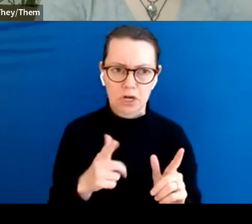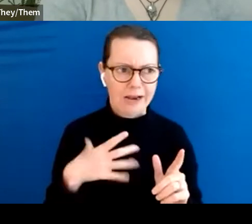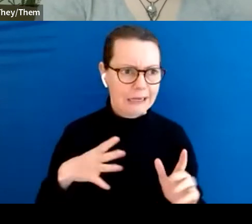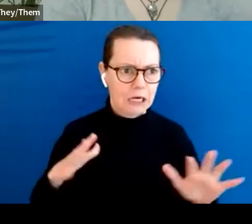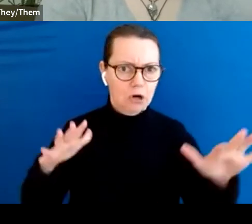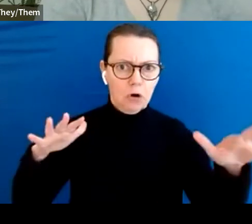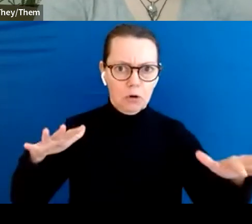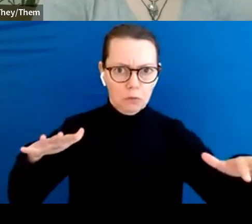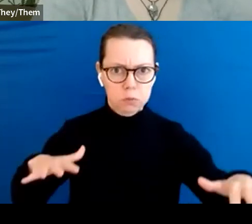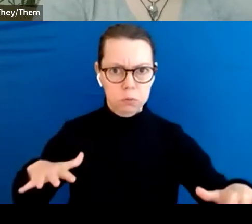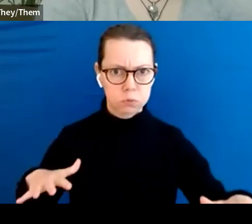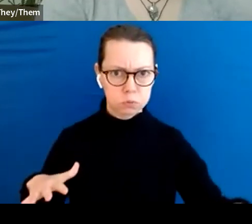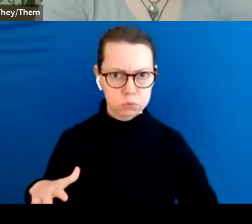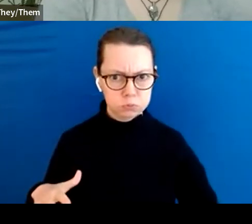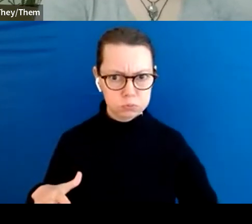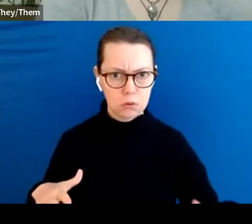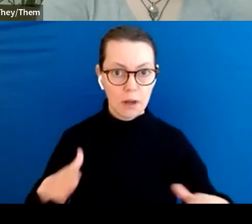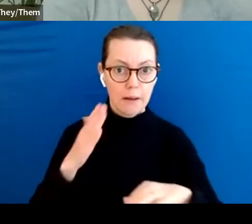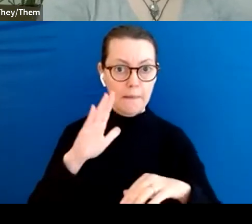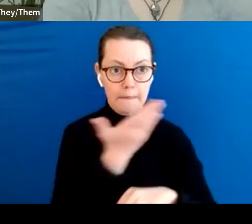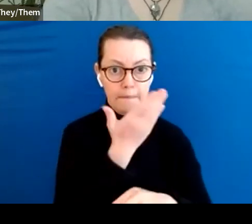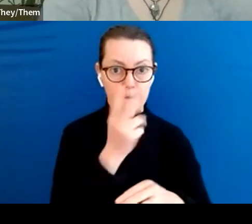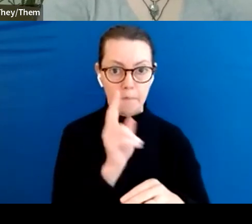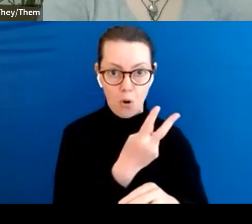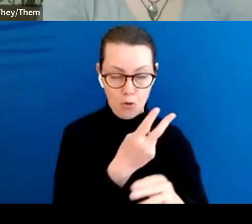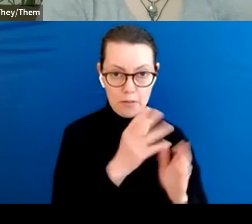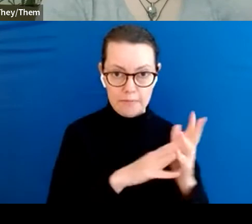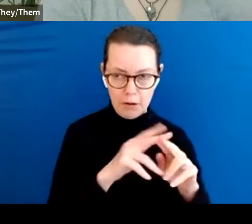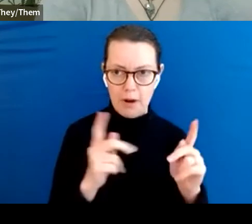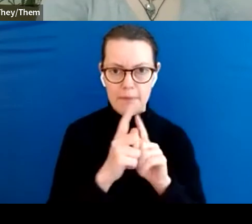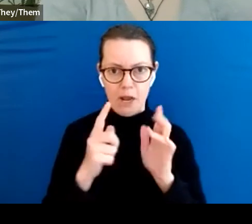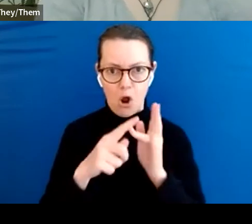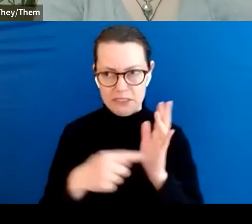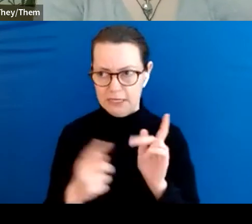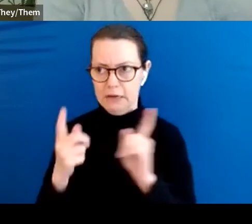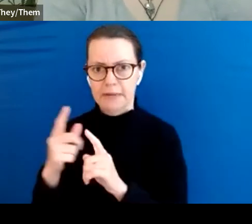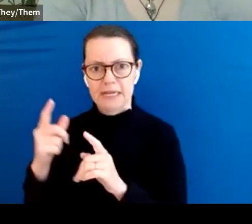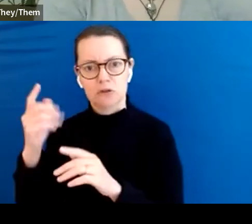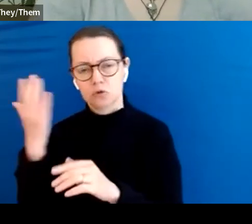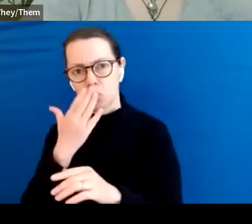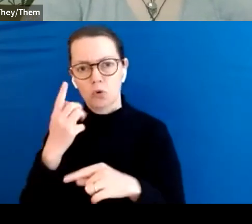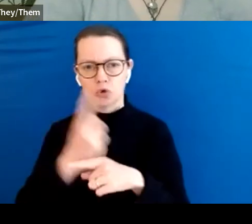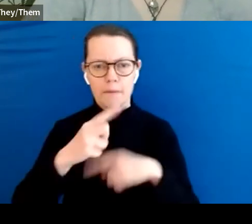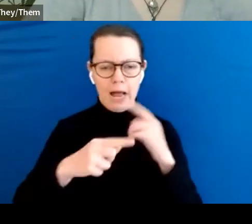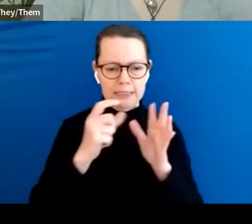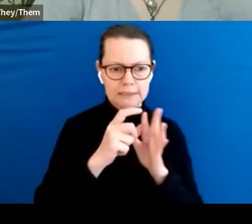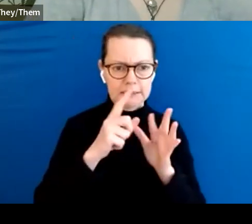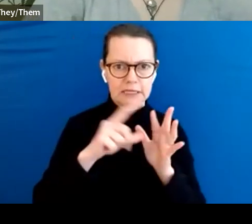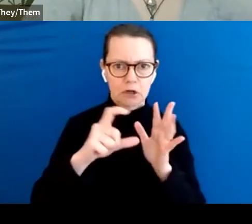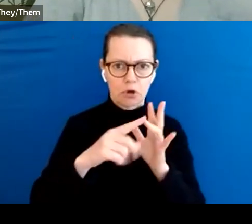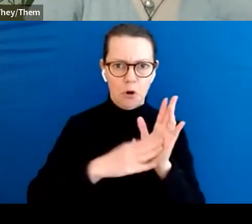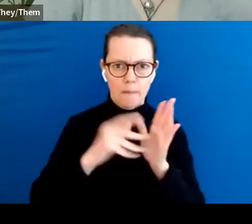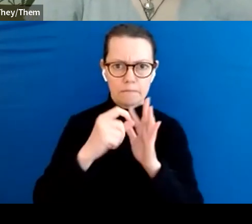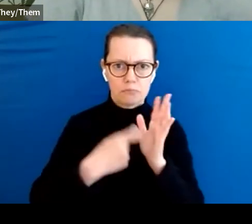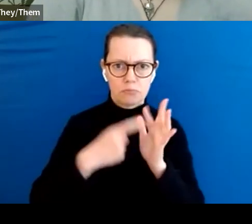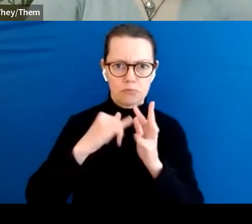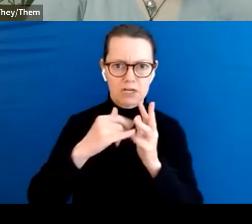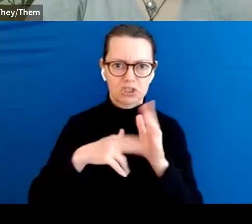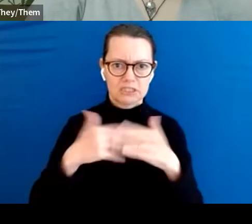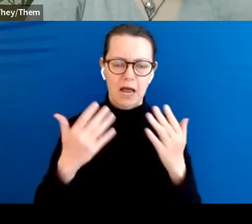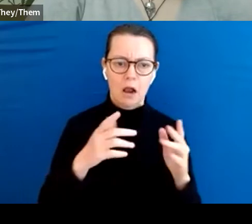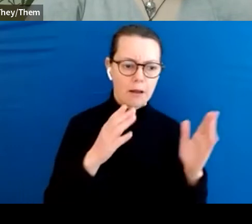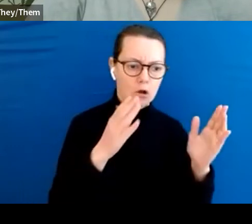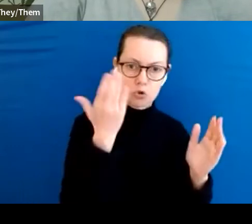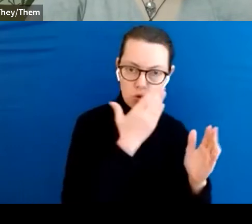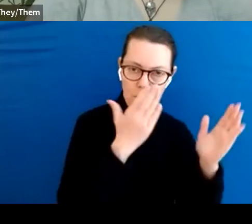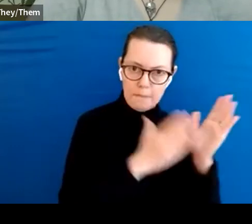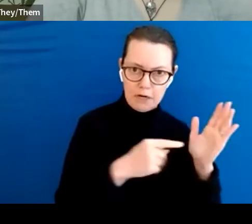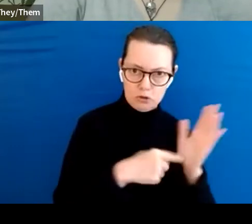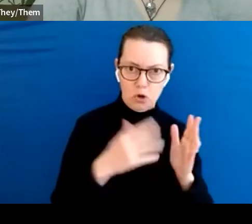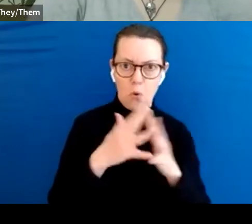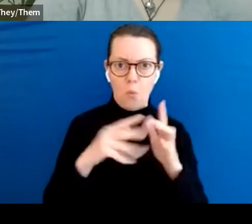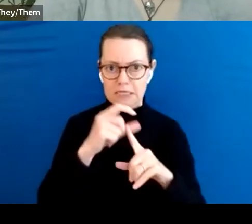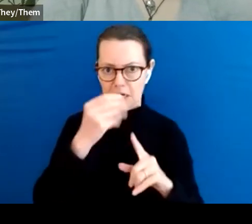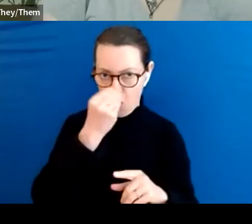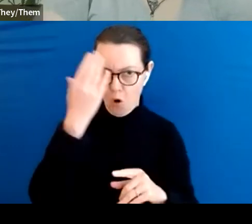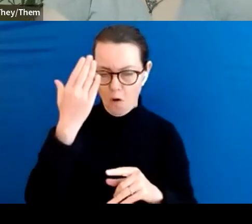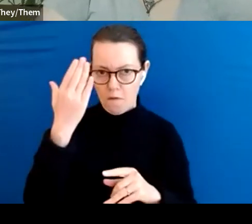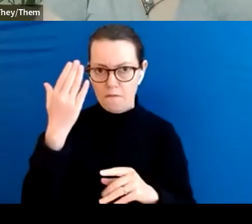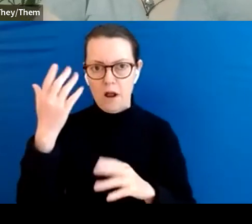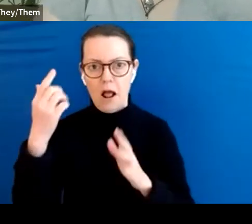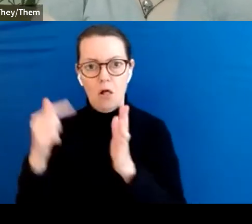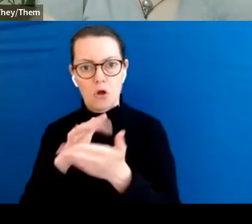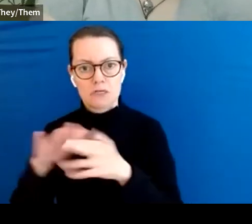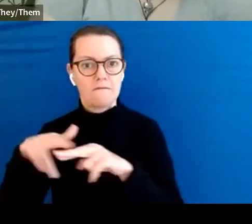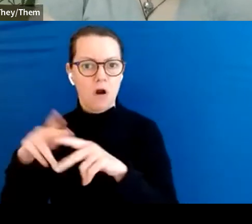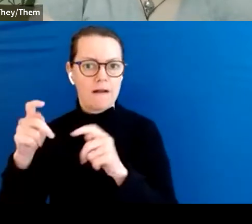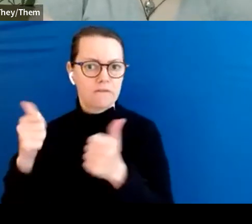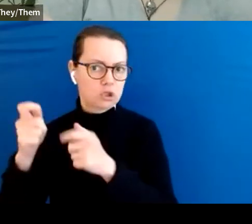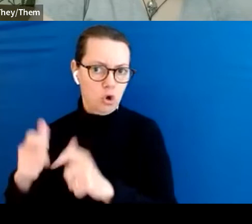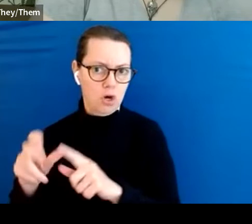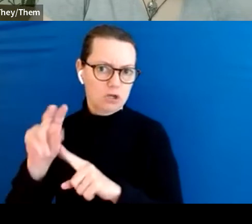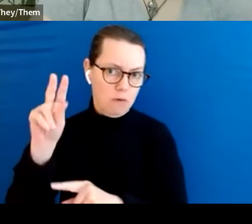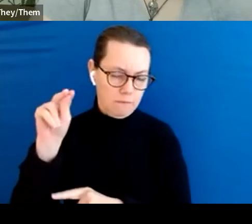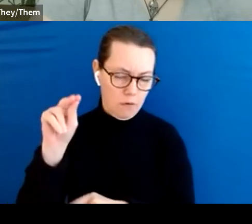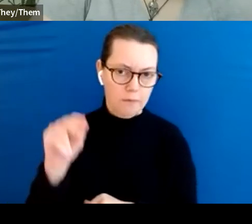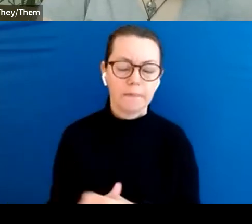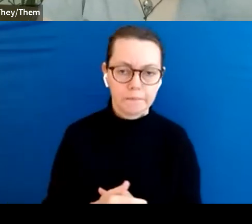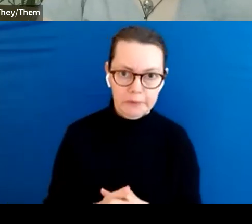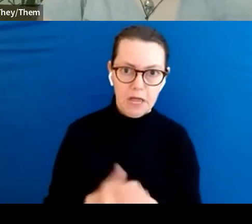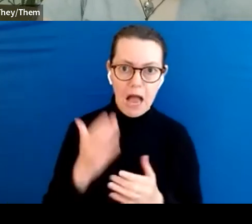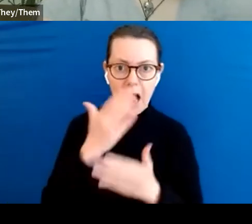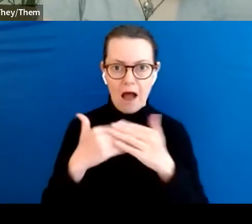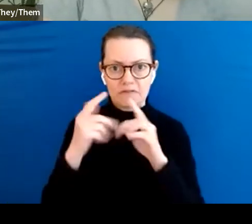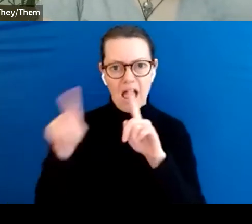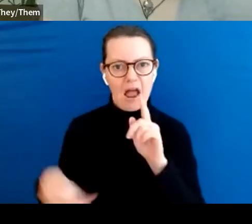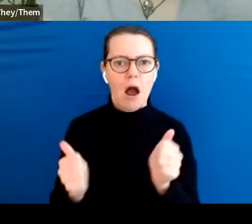My parents at occupational therapists, met with the school to introduce decompression dates, or I would have Wednesday off just to rest. Every second week, I would finish early on the Friday, usually at around 12pm, we use that half day for appointments